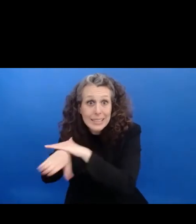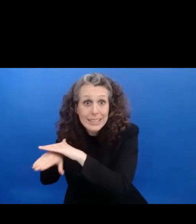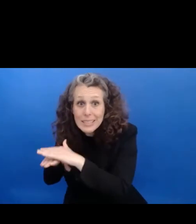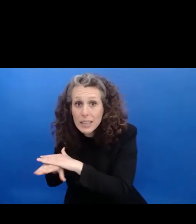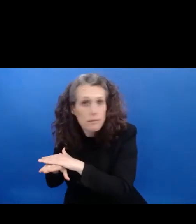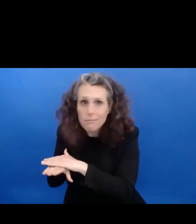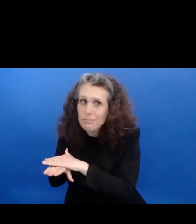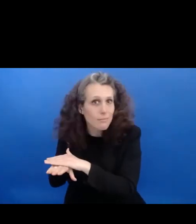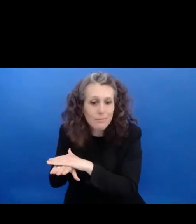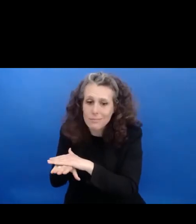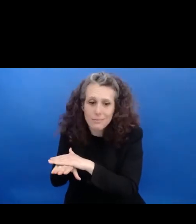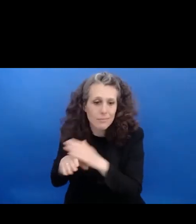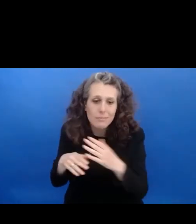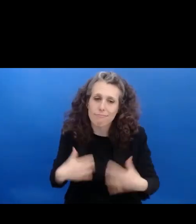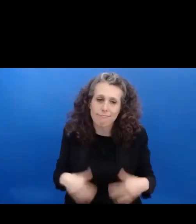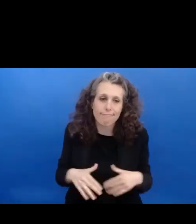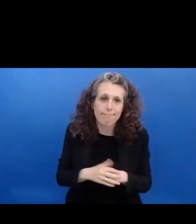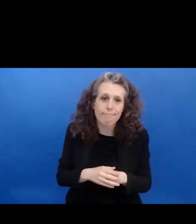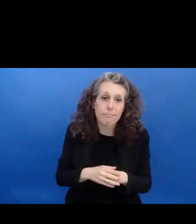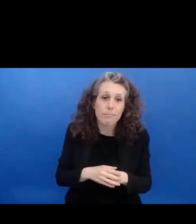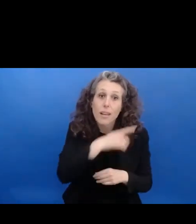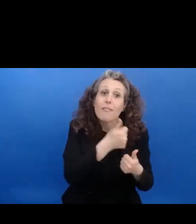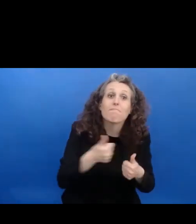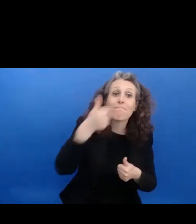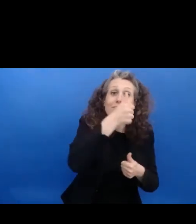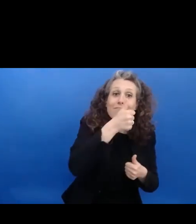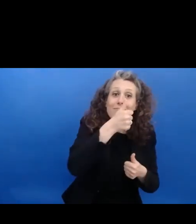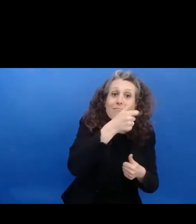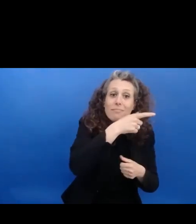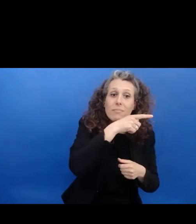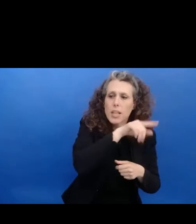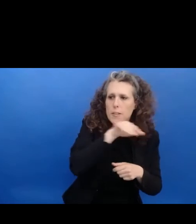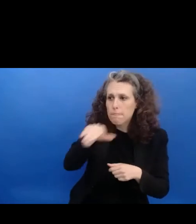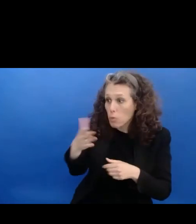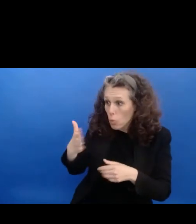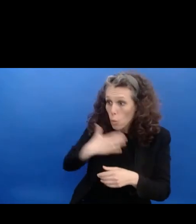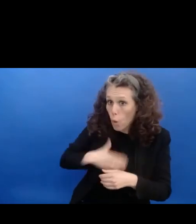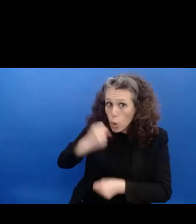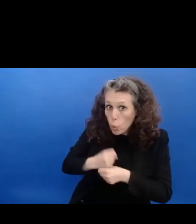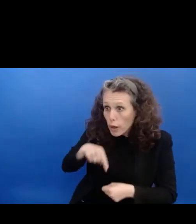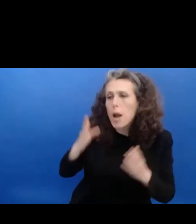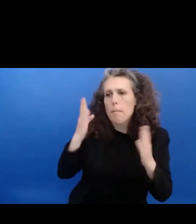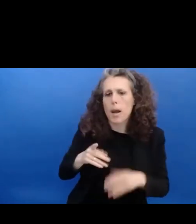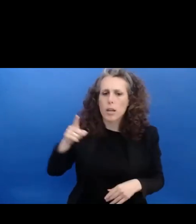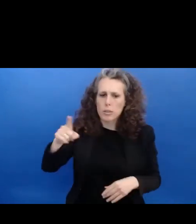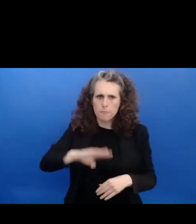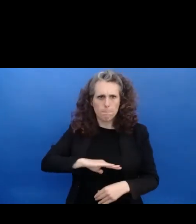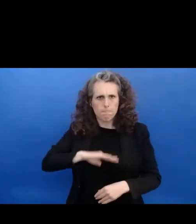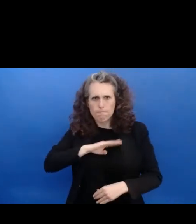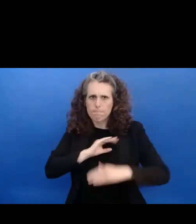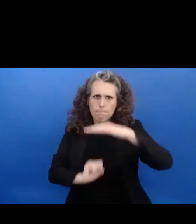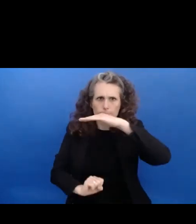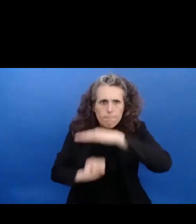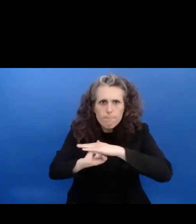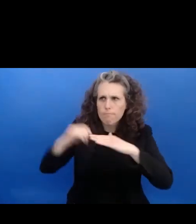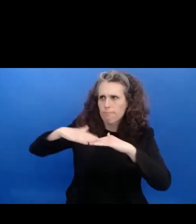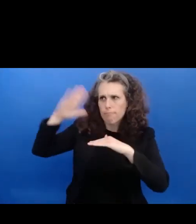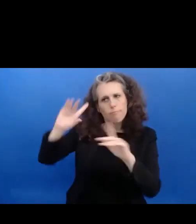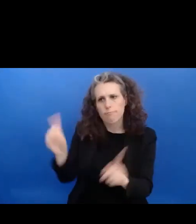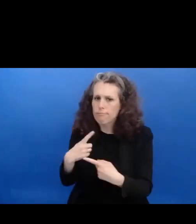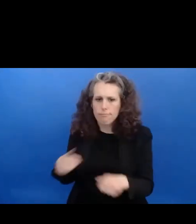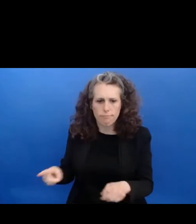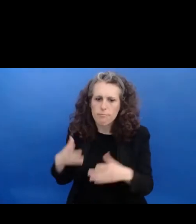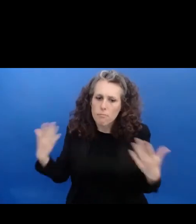the employers sometimes impose criteria such as age limits or they set educational requirements